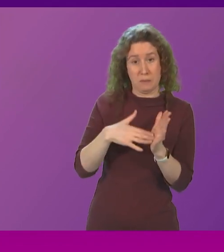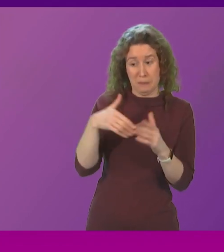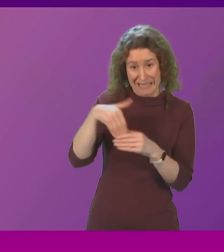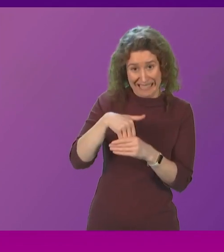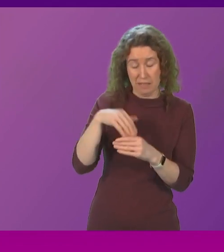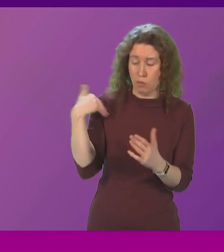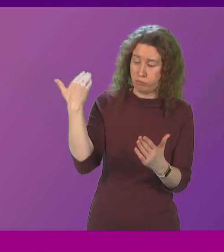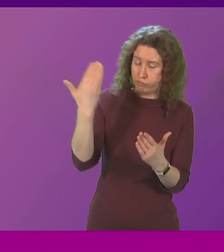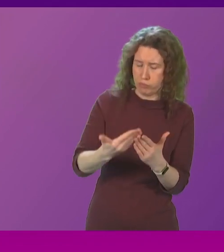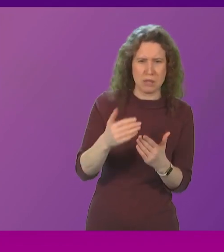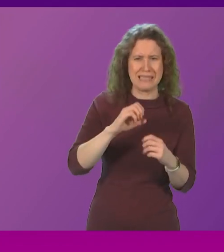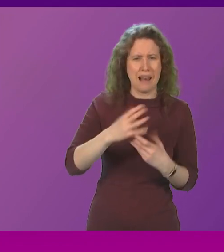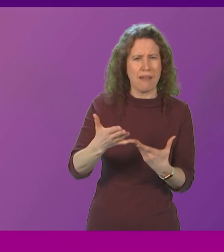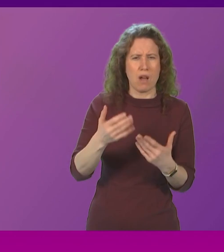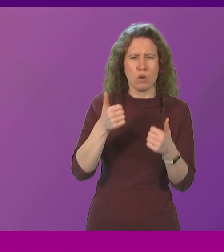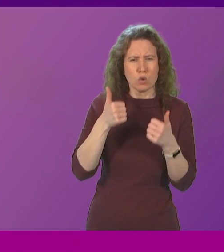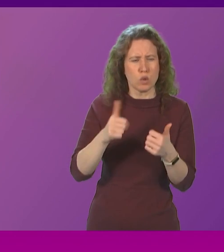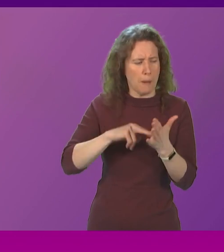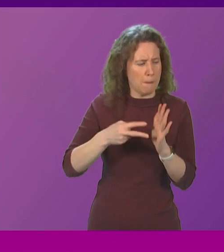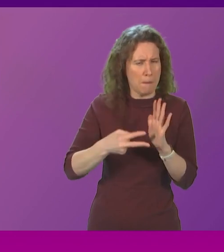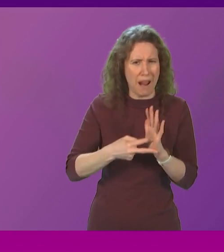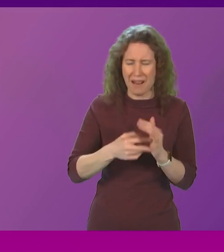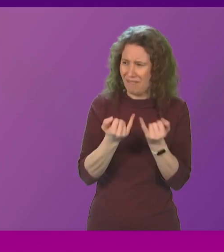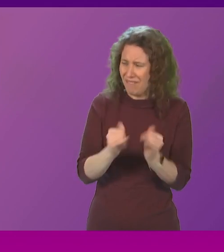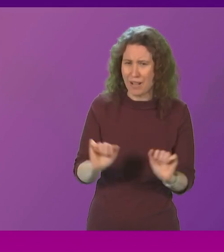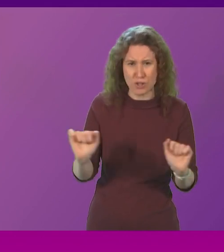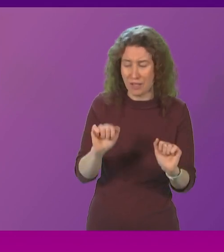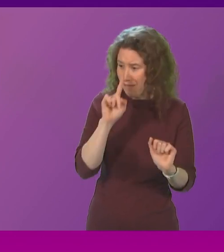deliver a credible plan that will even come close to meeting our target of net zero by